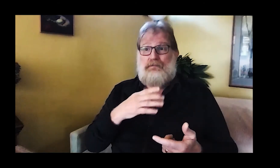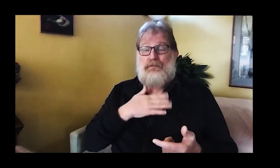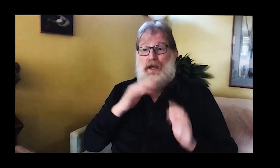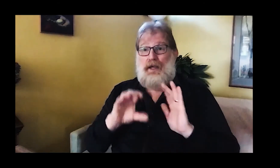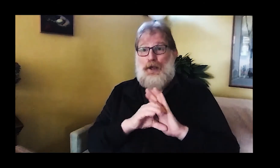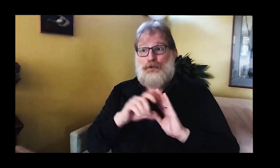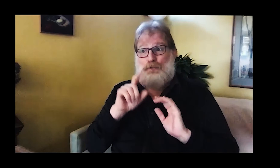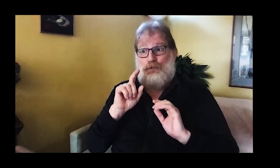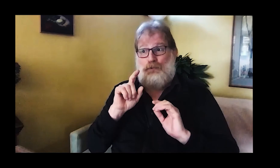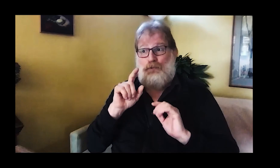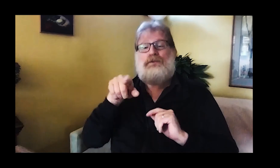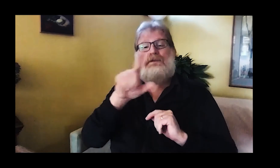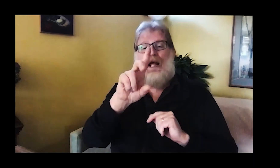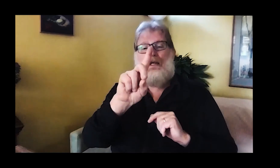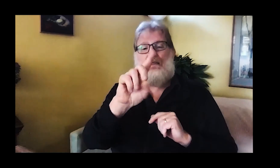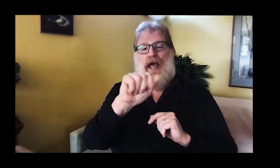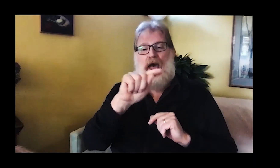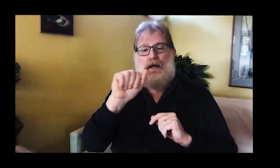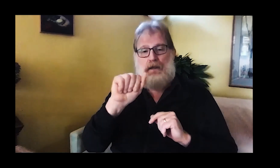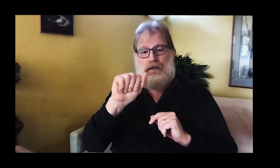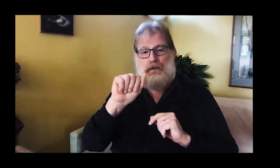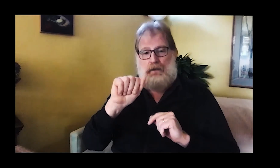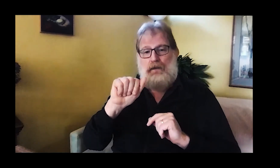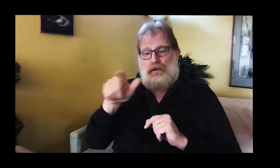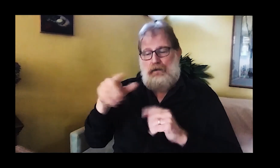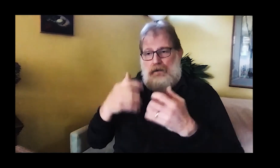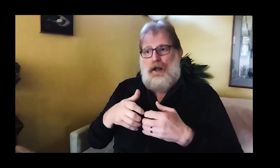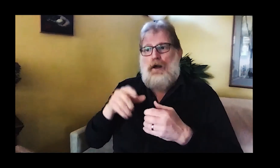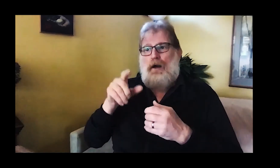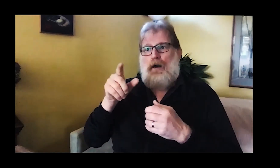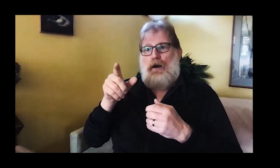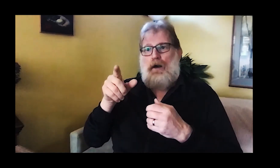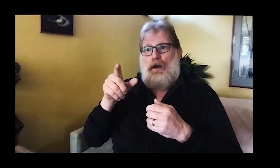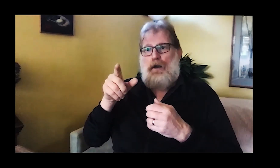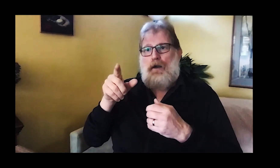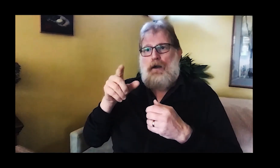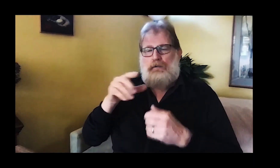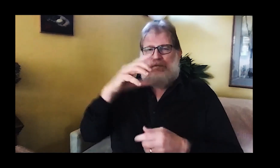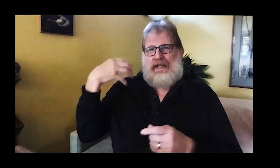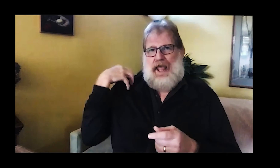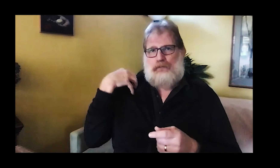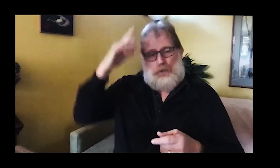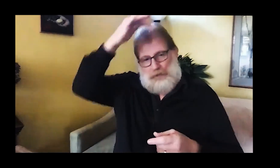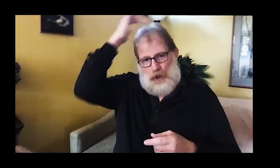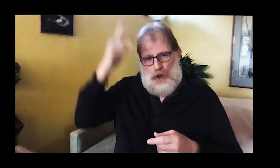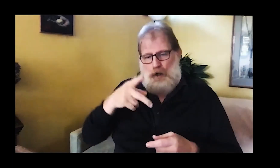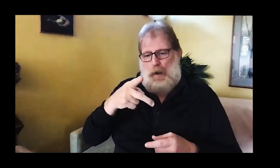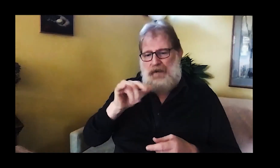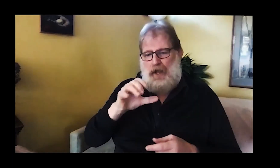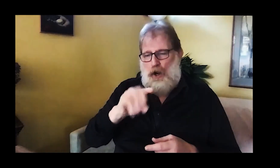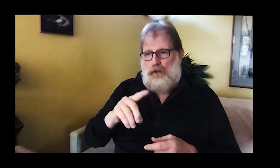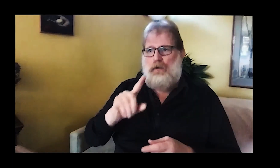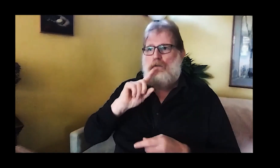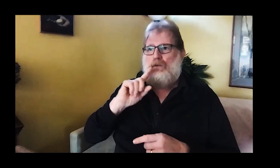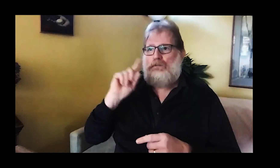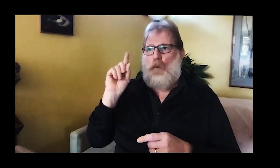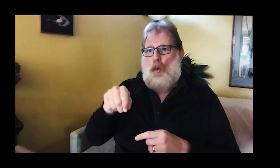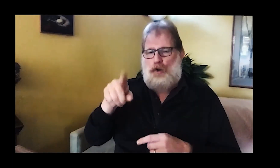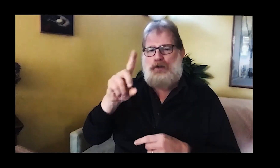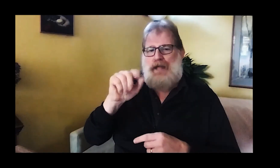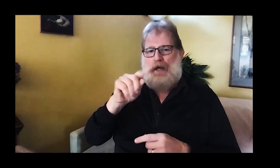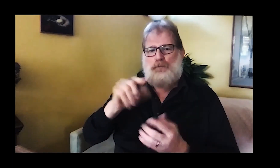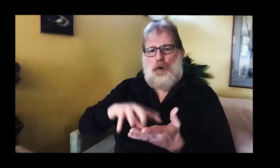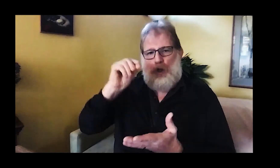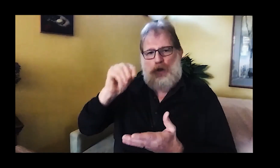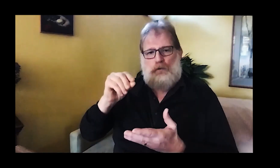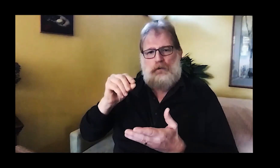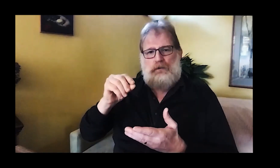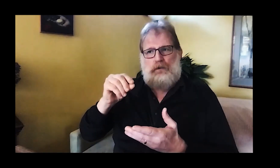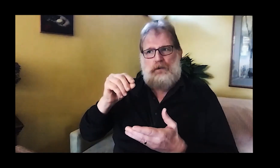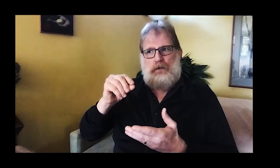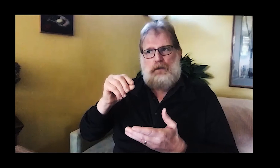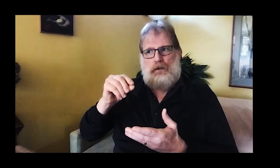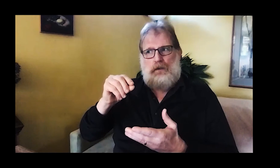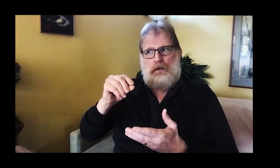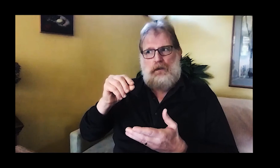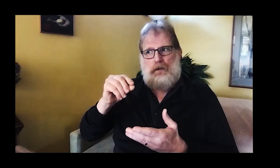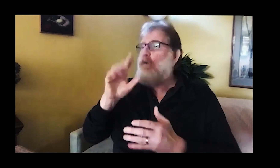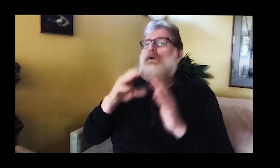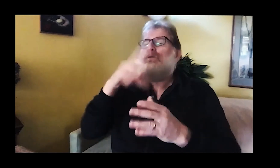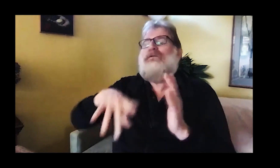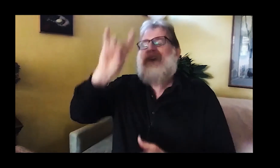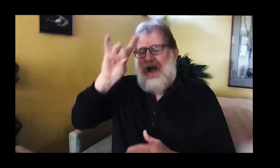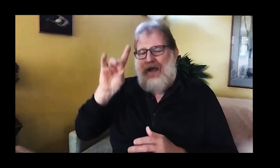So in my character was Dana. Captain Picard ordered Dana to learn - no - no to find